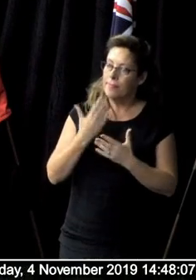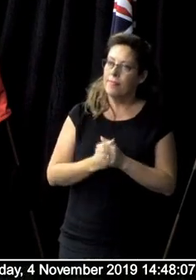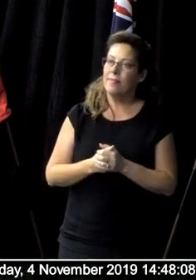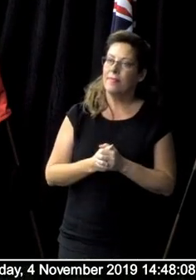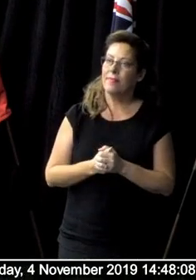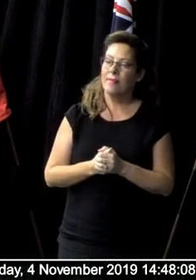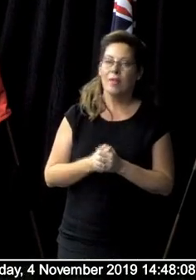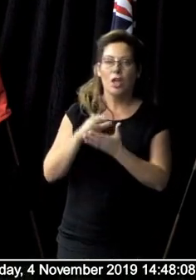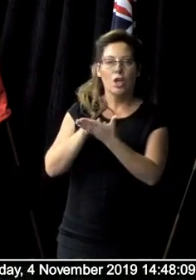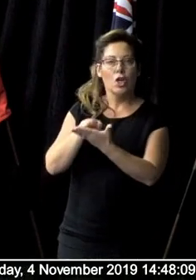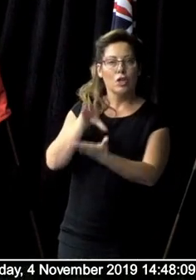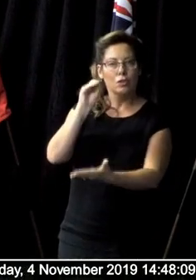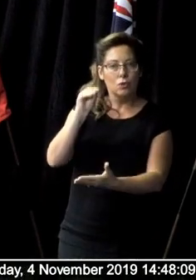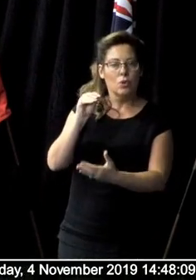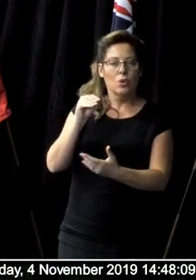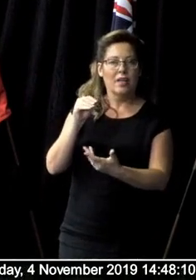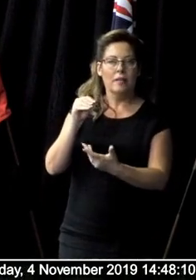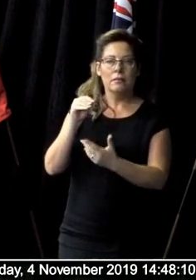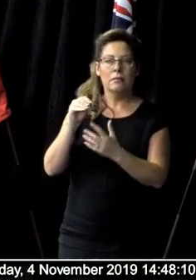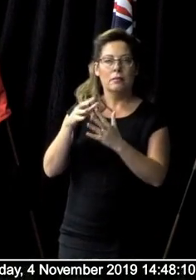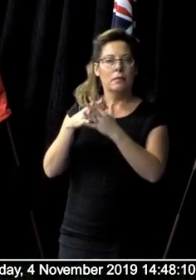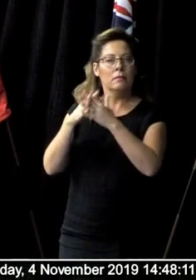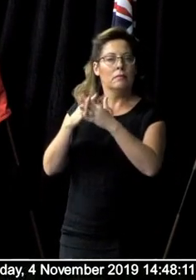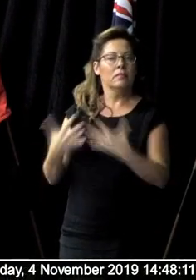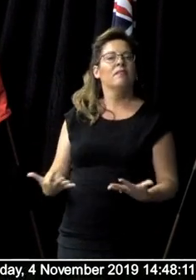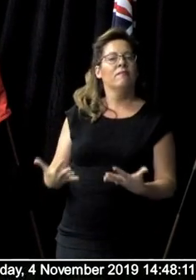to neglect. Can you tell the Commission about that, please?